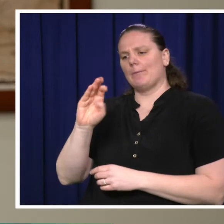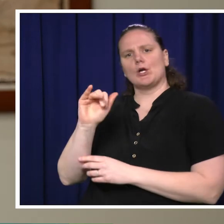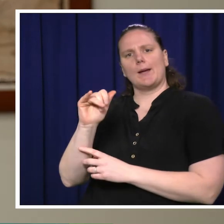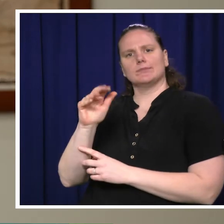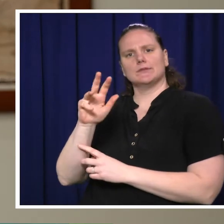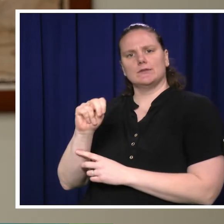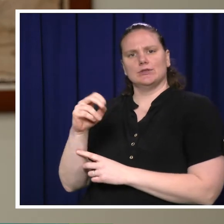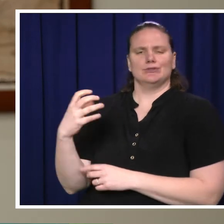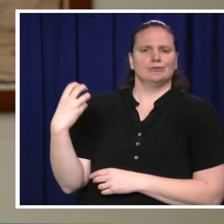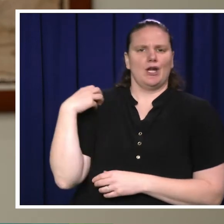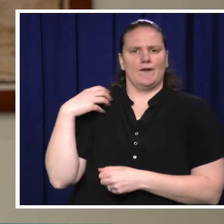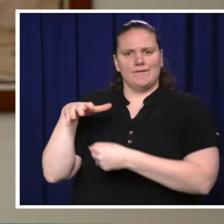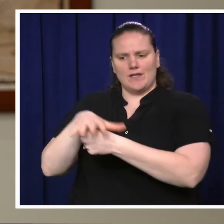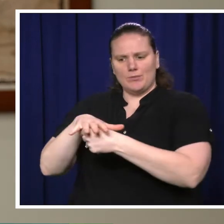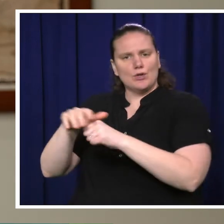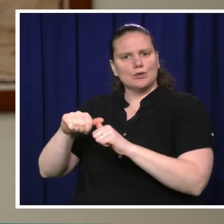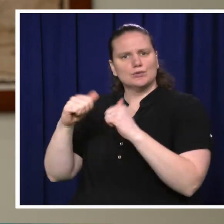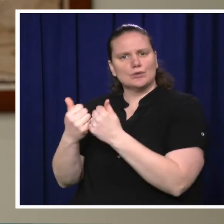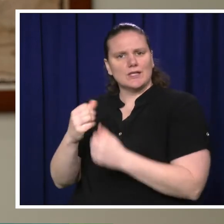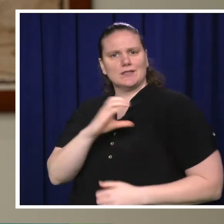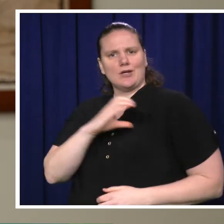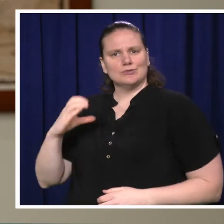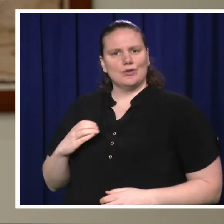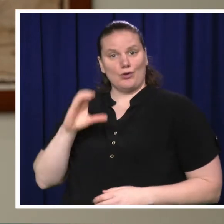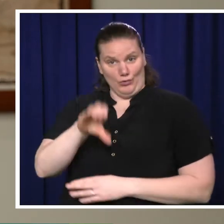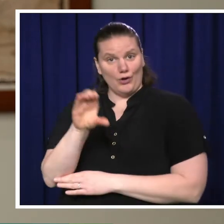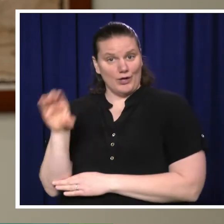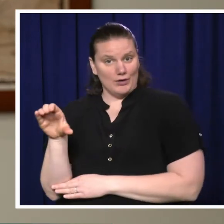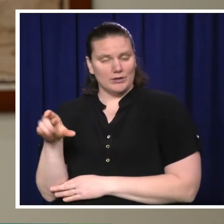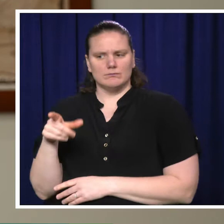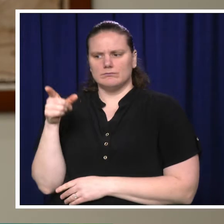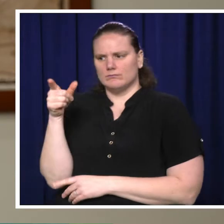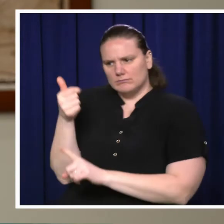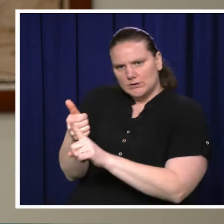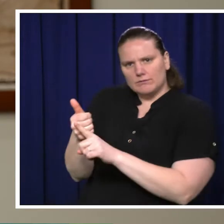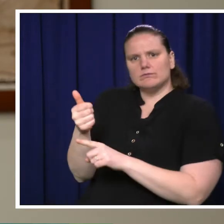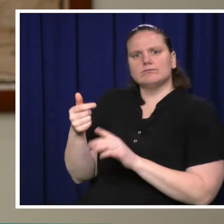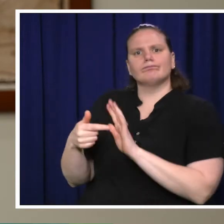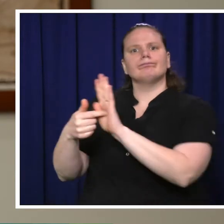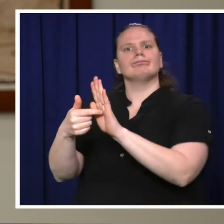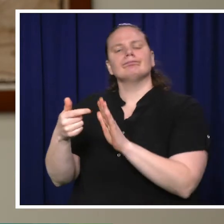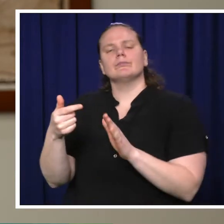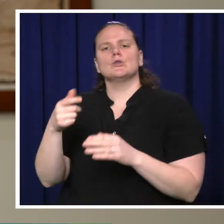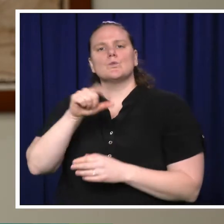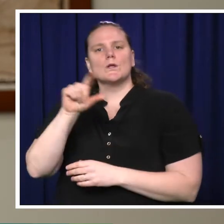I'm going to turn it over now to Stephan Abramson, Chair of the Neighborhood Association Council of Clark County, so that he can